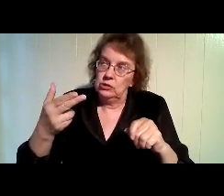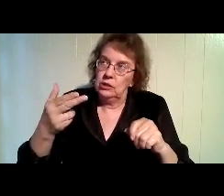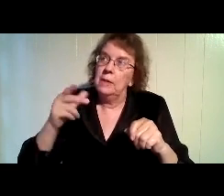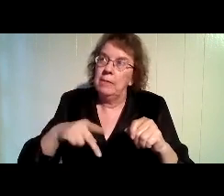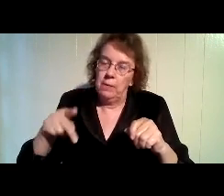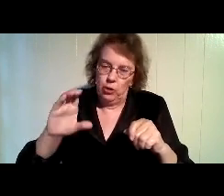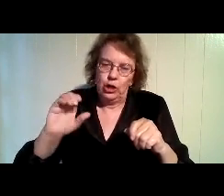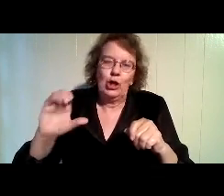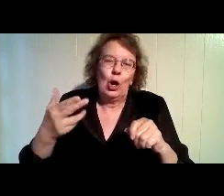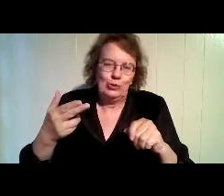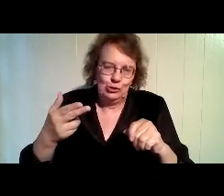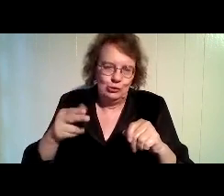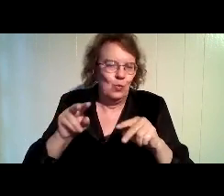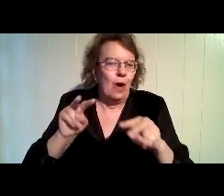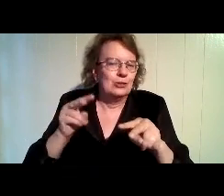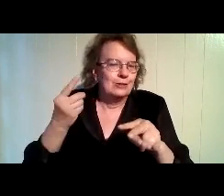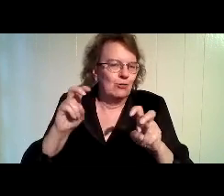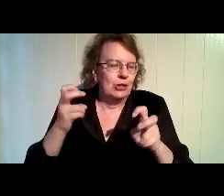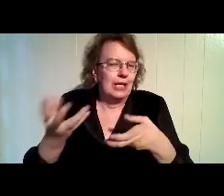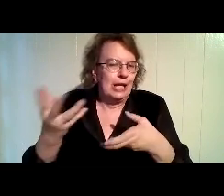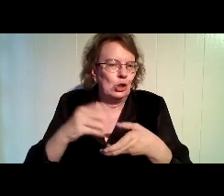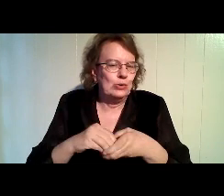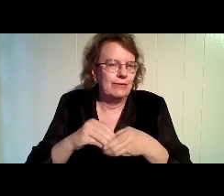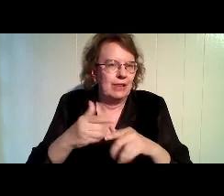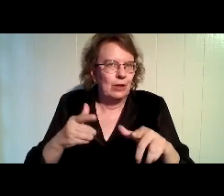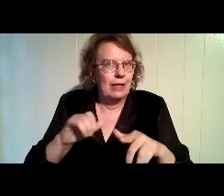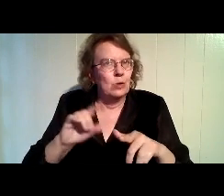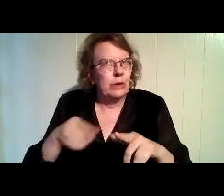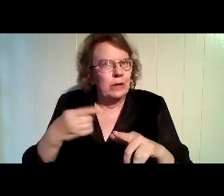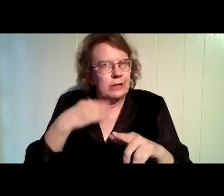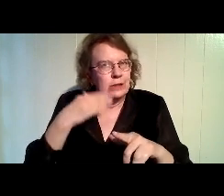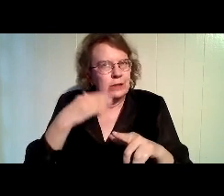language. That's the only case that I know that they specifically call that out.